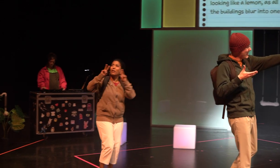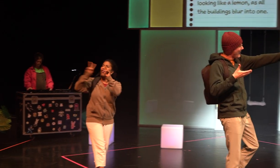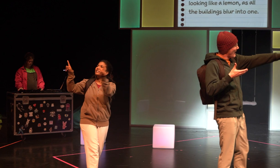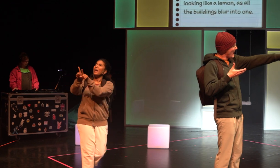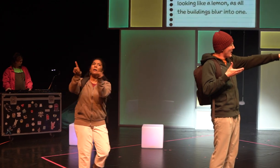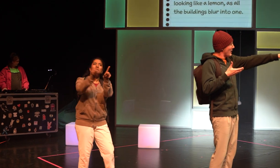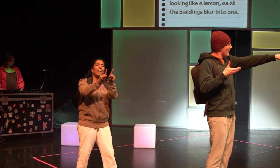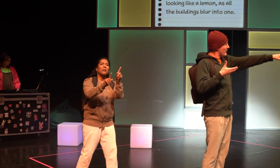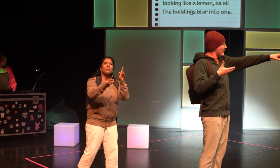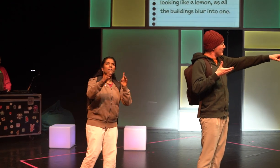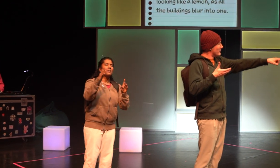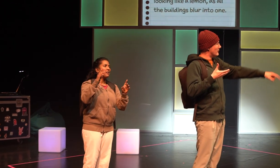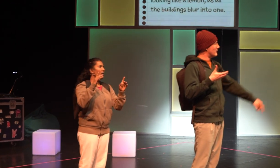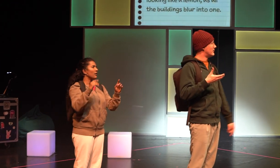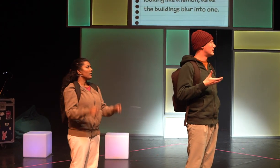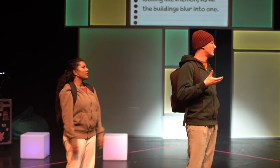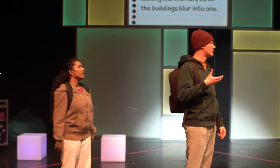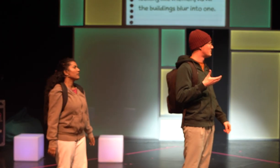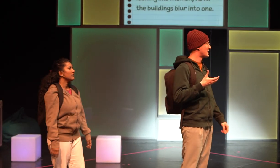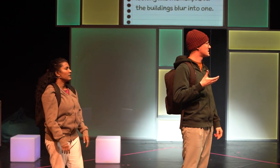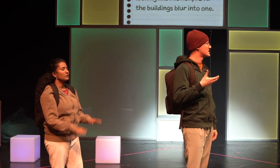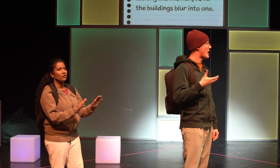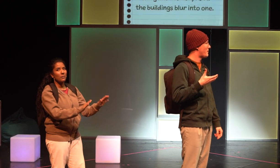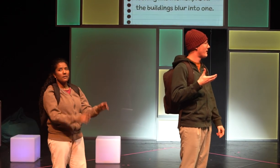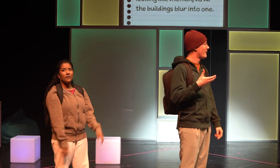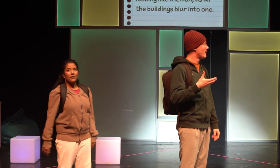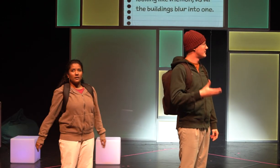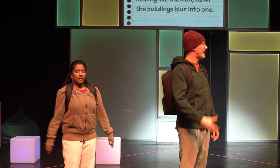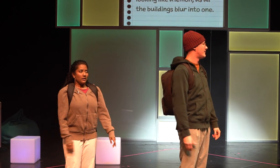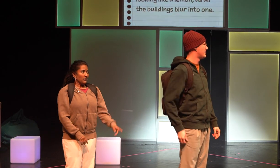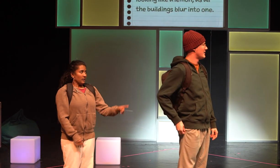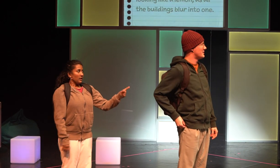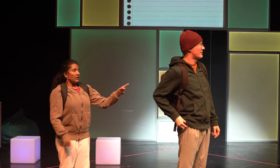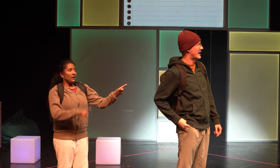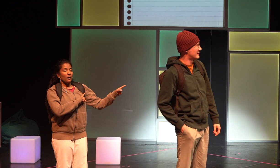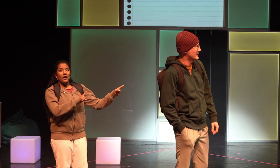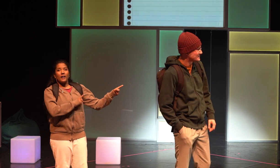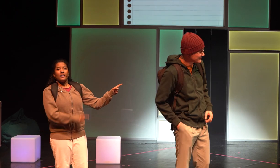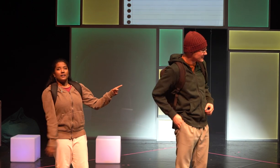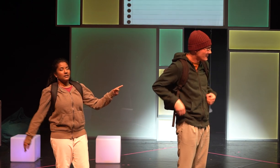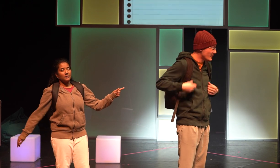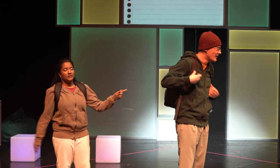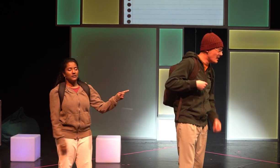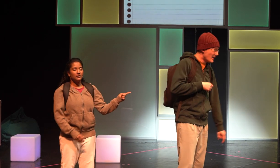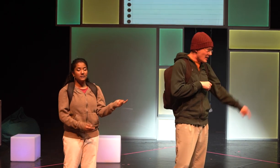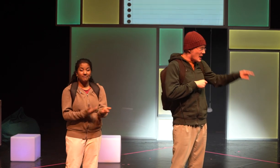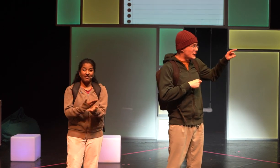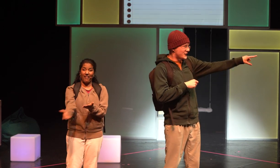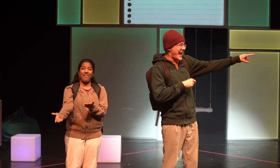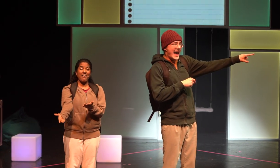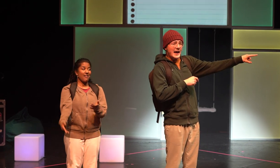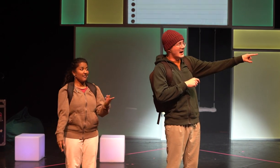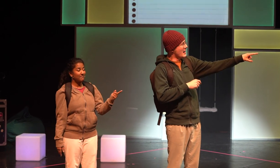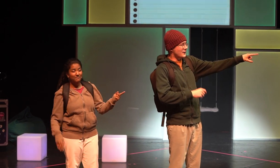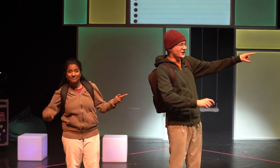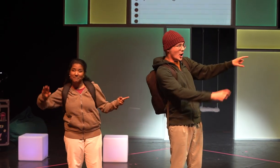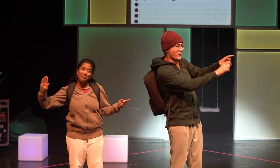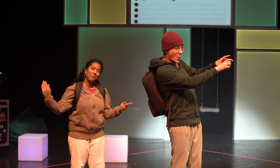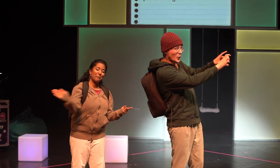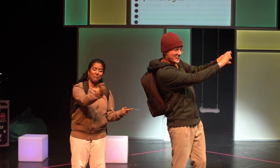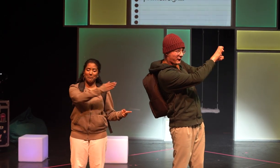But then I stop dead in me tracks cos there on the side of a wall's a big